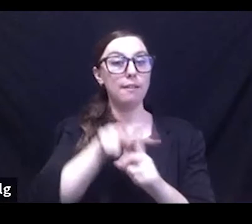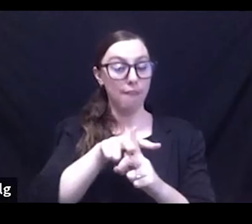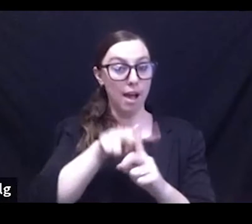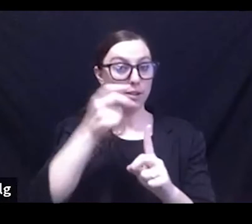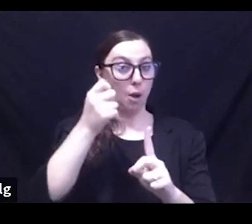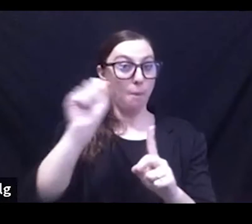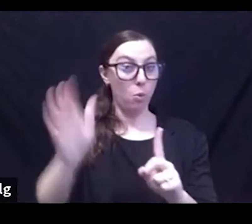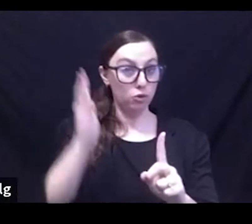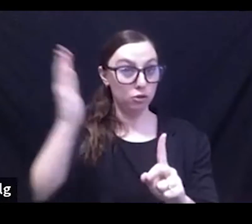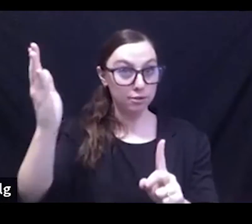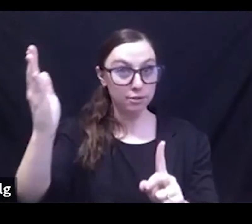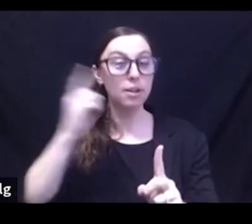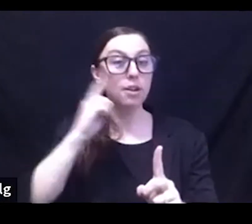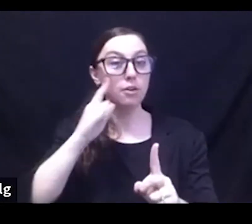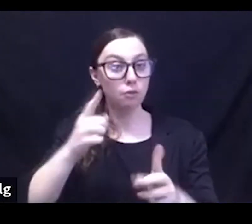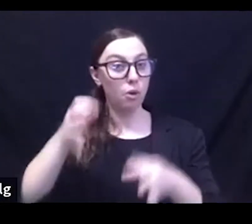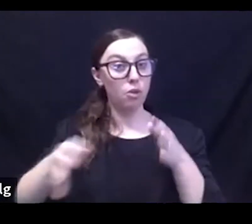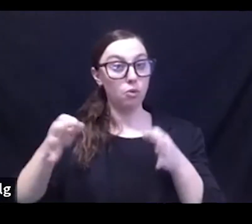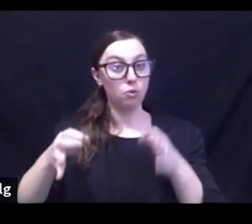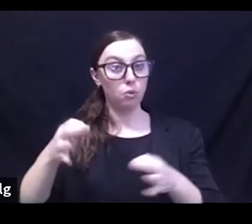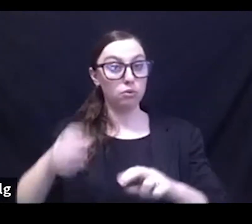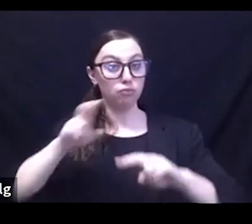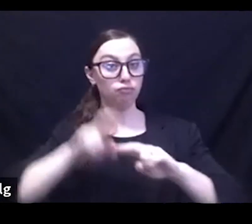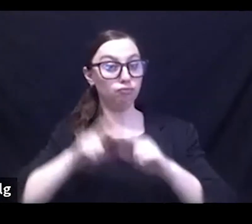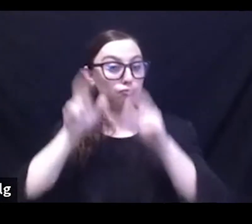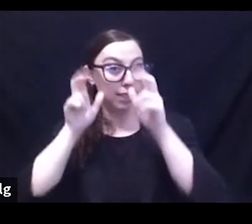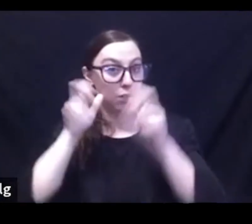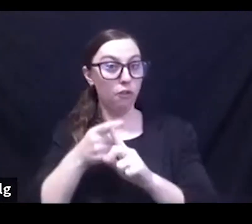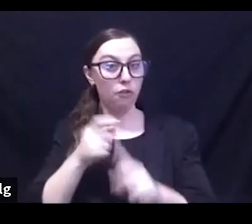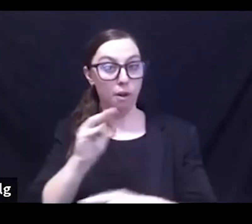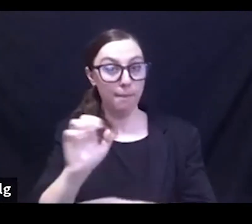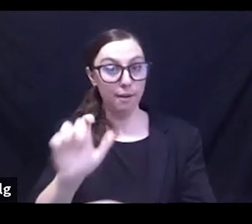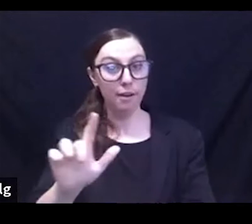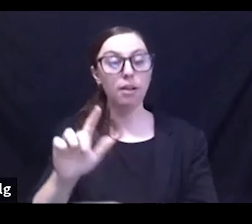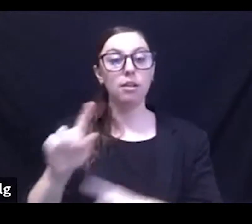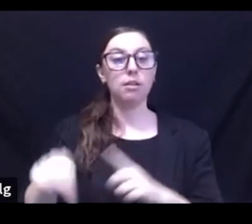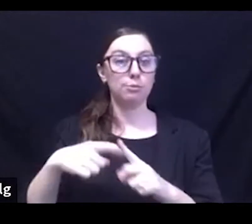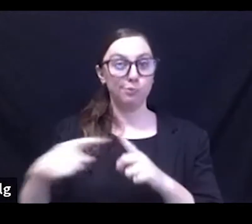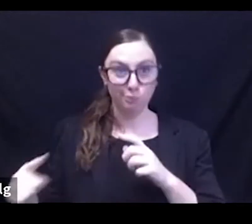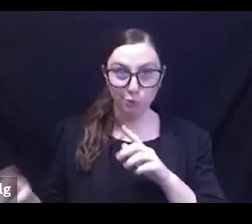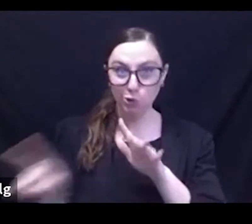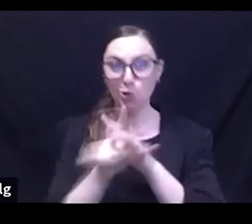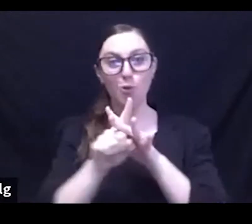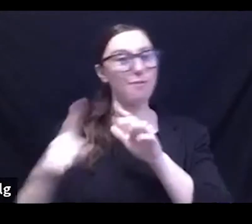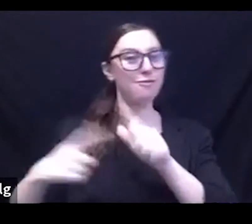order to have the Court hear from Michael and when we got to the courtroom the first day, we noticed, first of